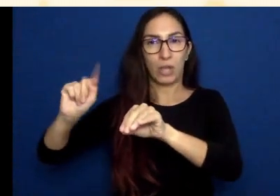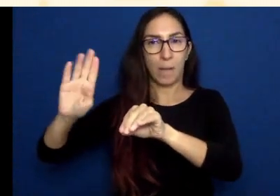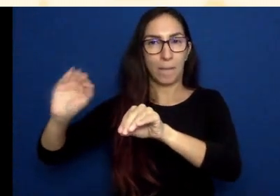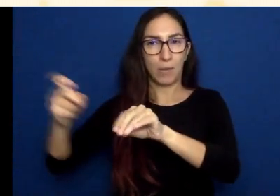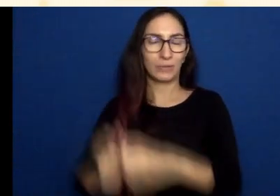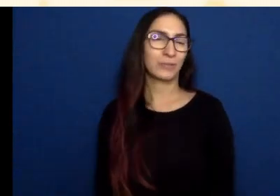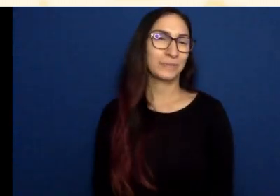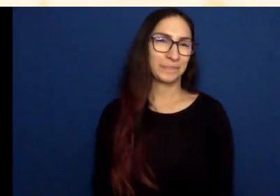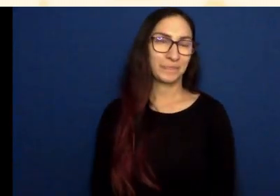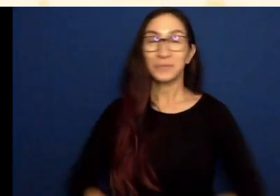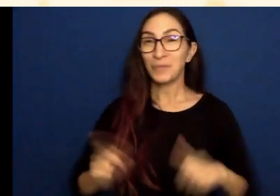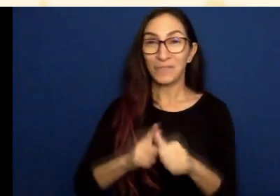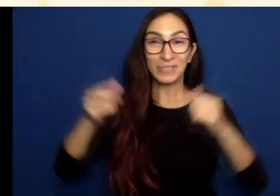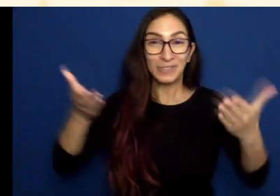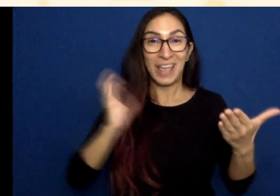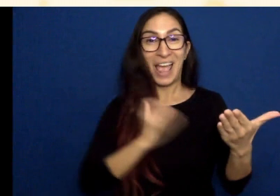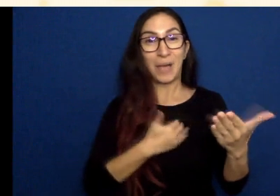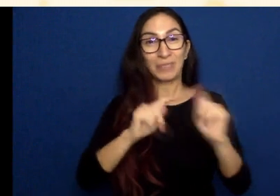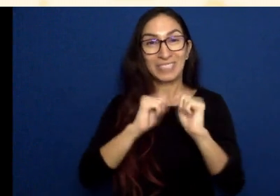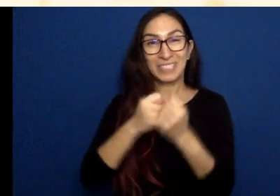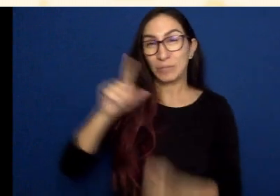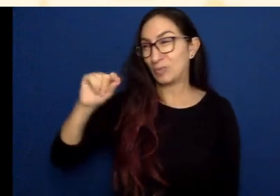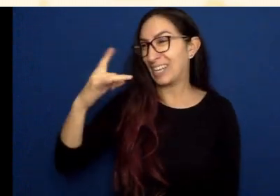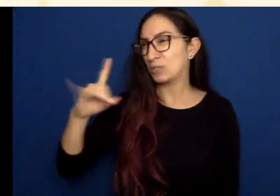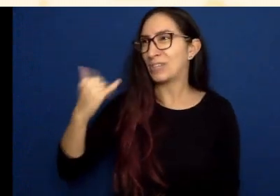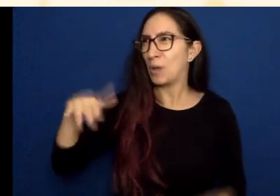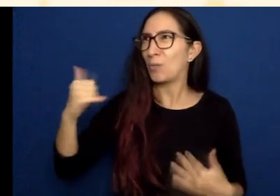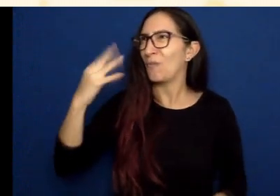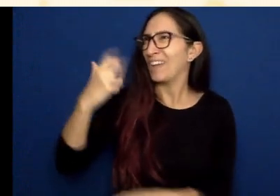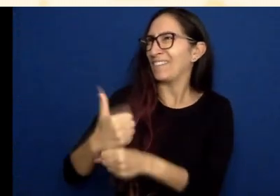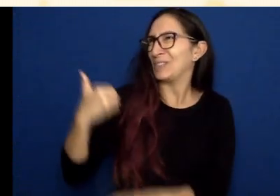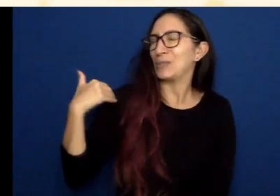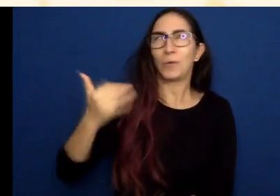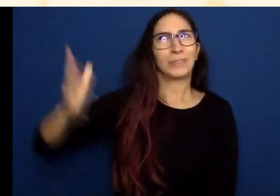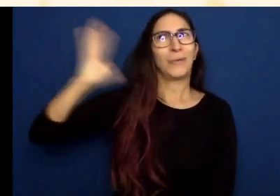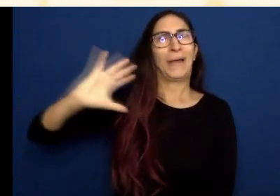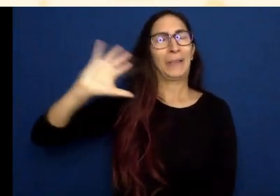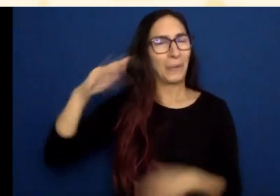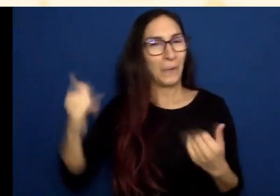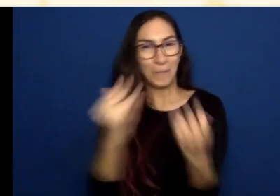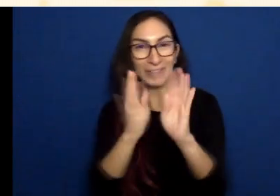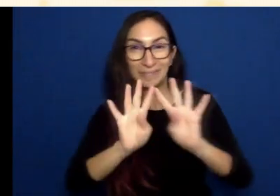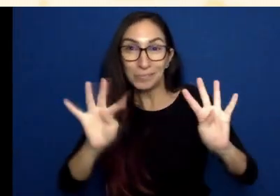as an Indigenous homeland. Once again, you can access the presentation and the links, not